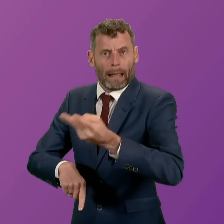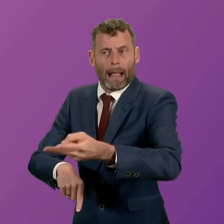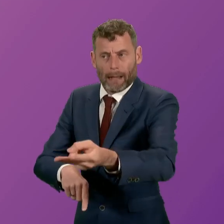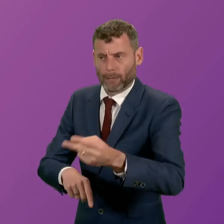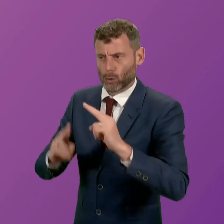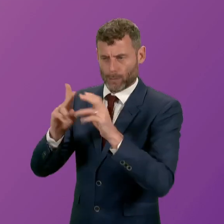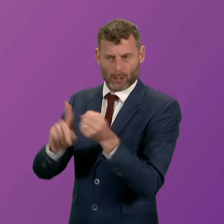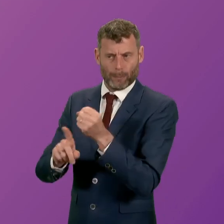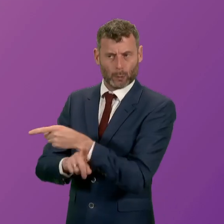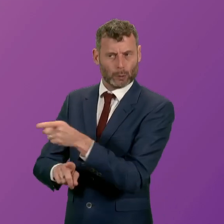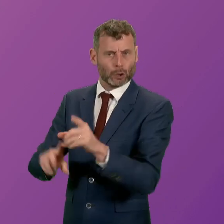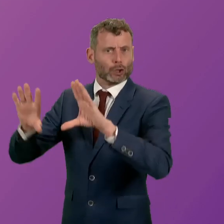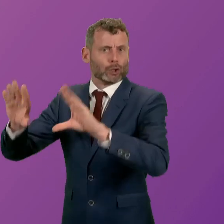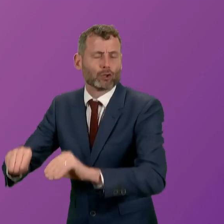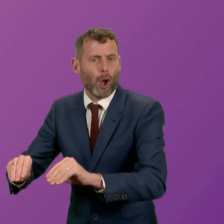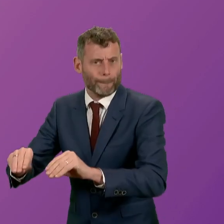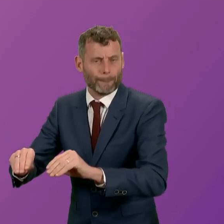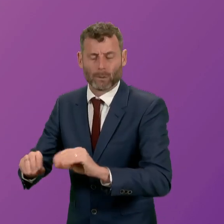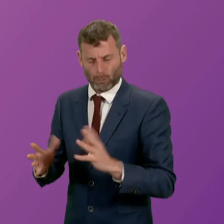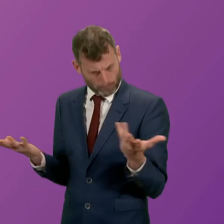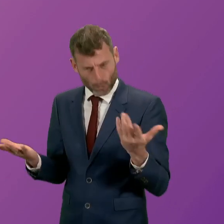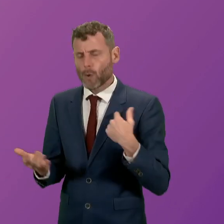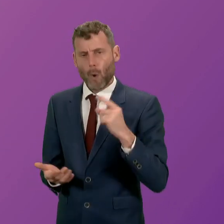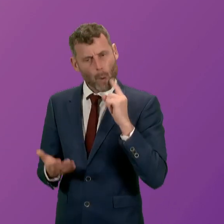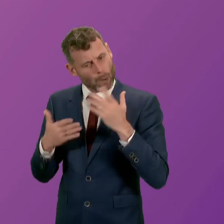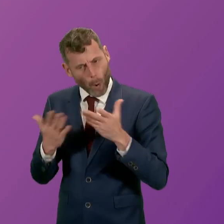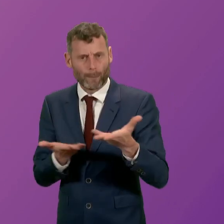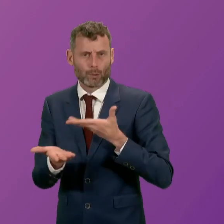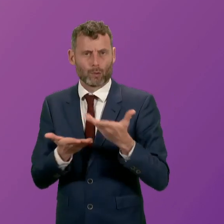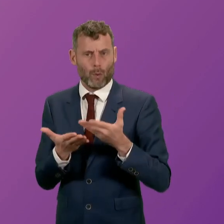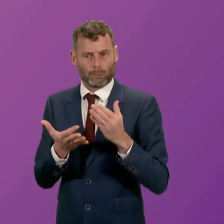domestic abuse in our society. Ministers will be happy to engage on that question.